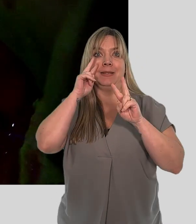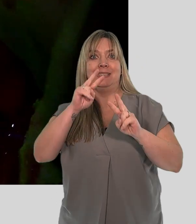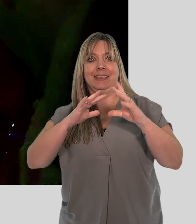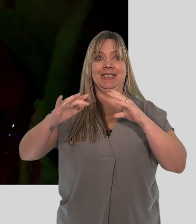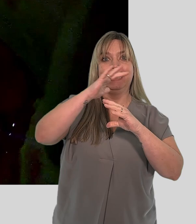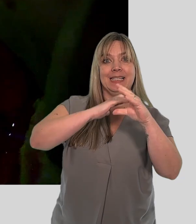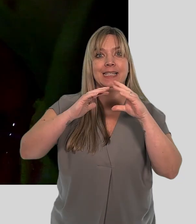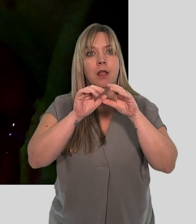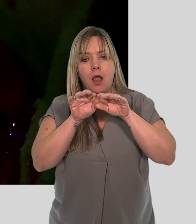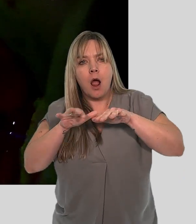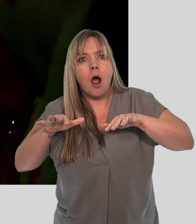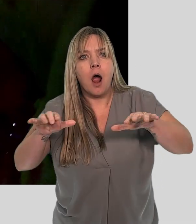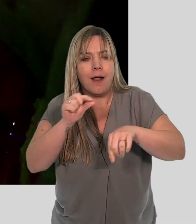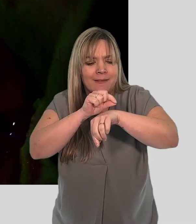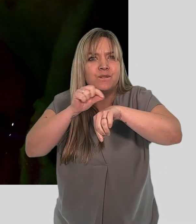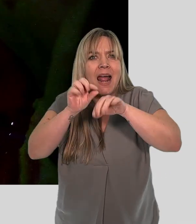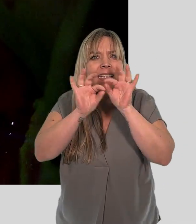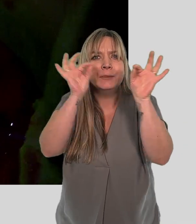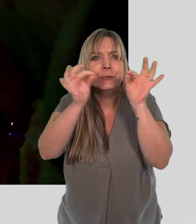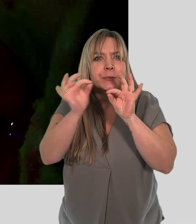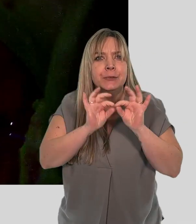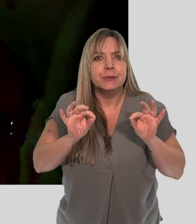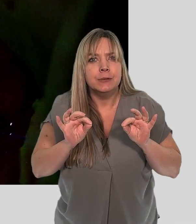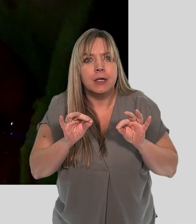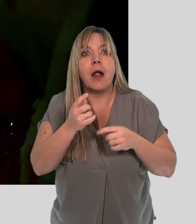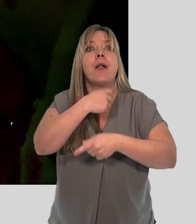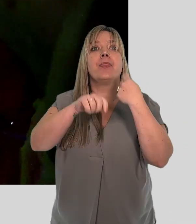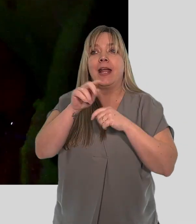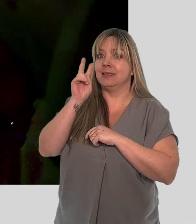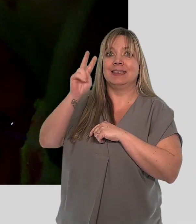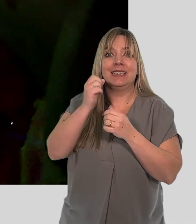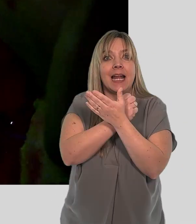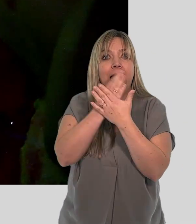we observed clearance of fluorescein but accumulation of this dye in the brain